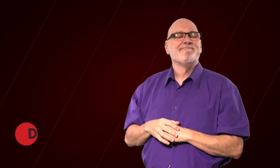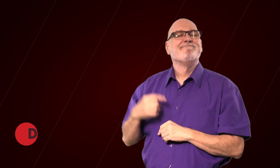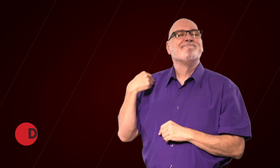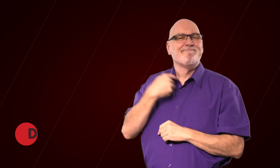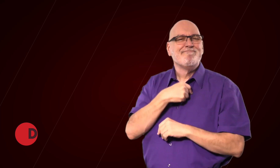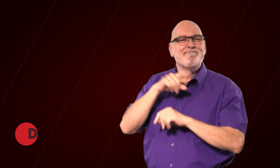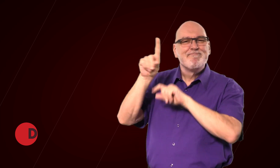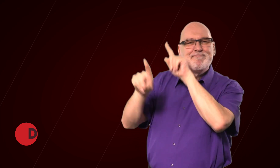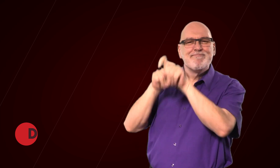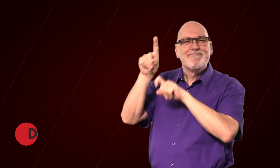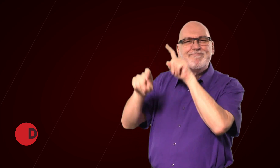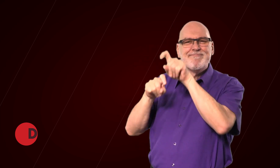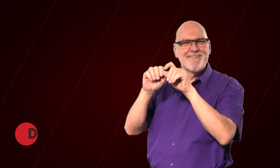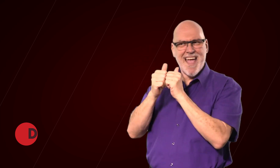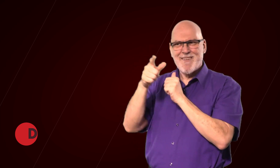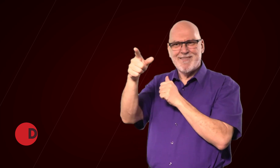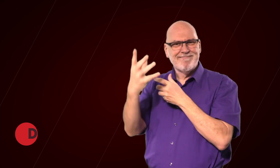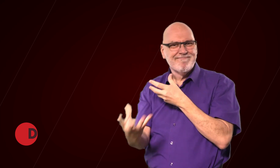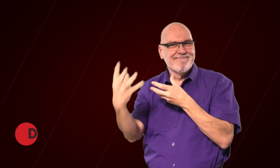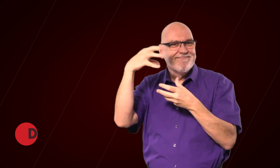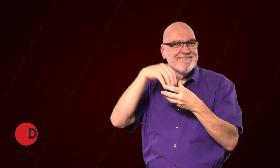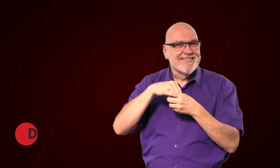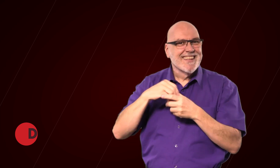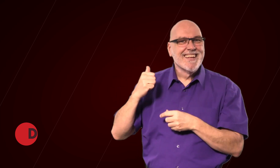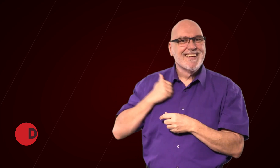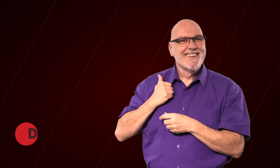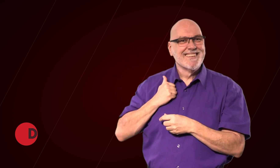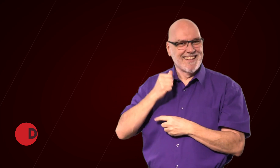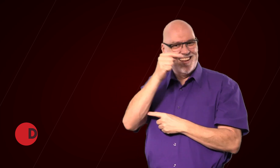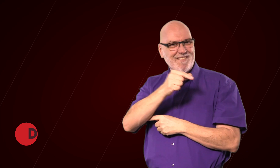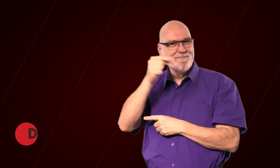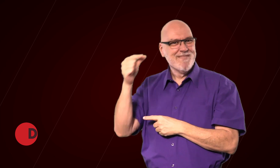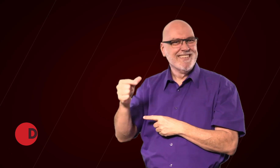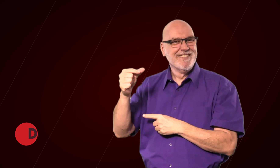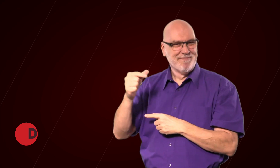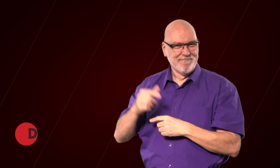We asked her how she got involved with the Canadian Government.